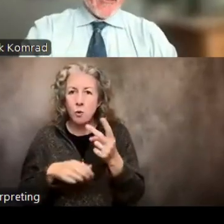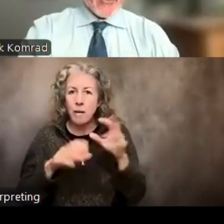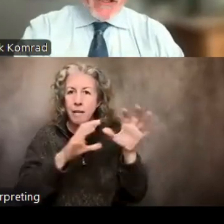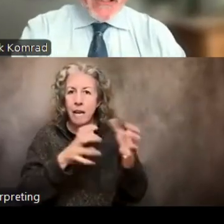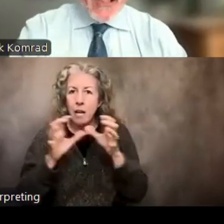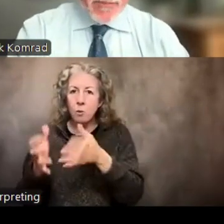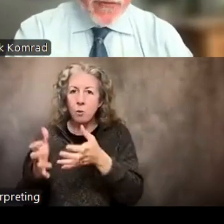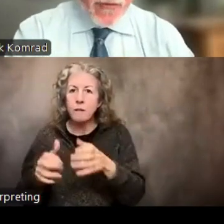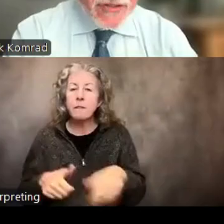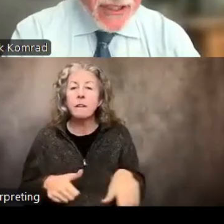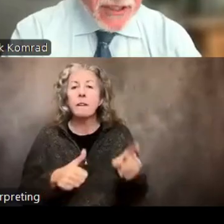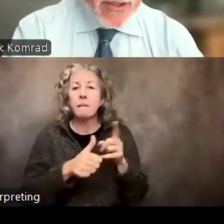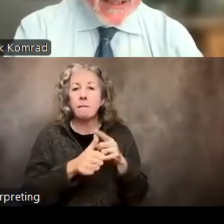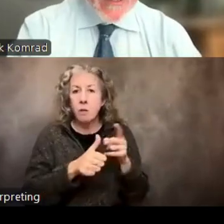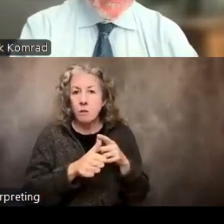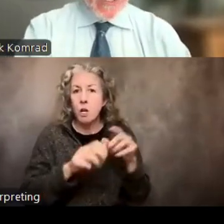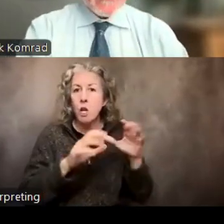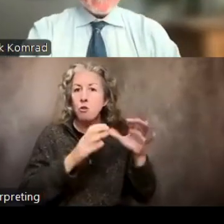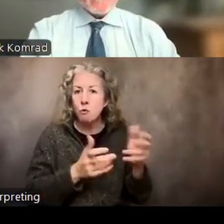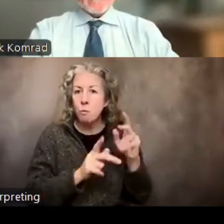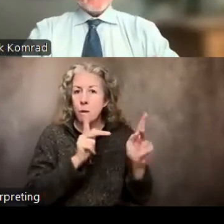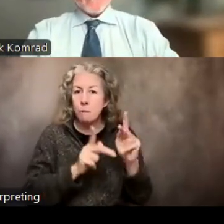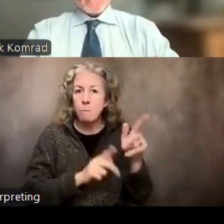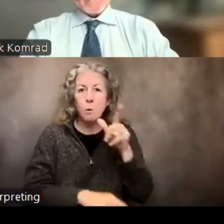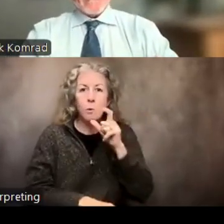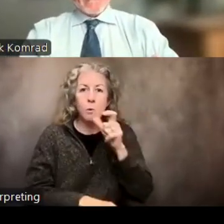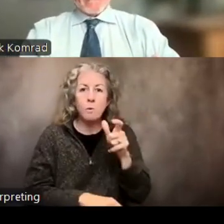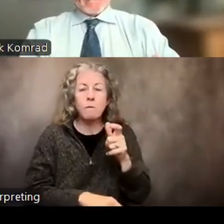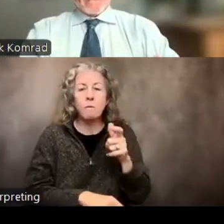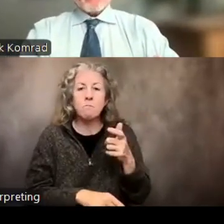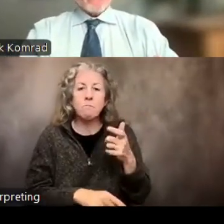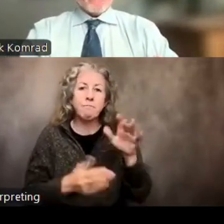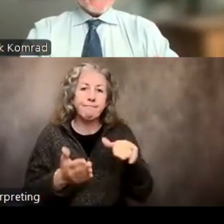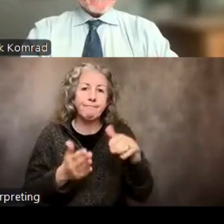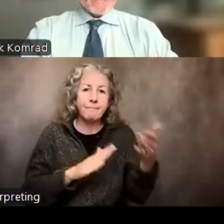is reasonably foreseeable, again, not defined previously,